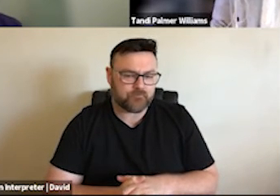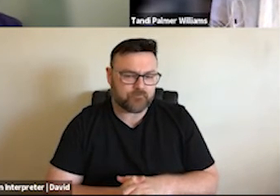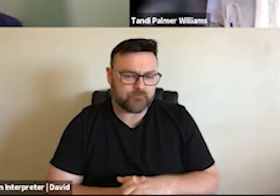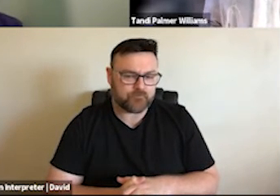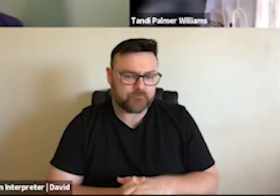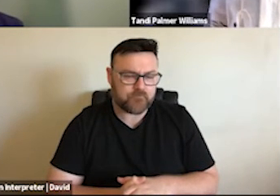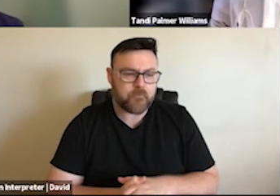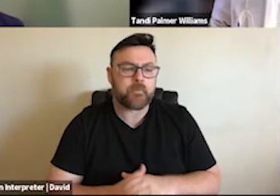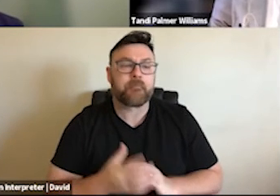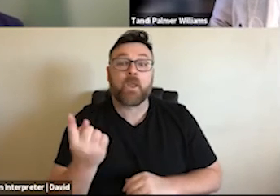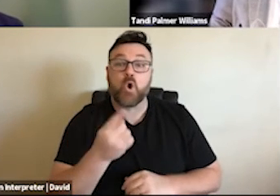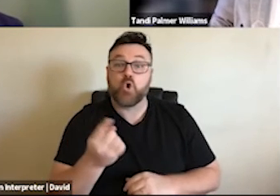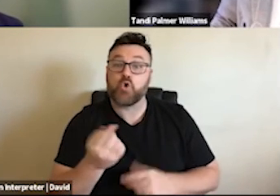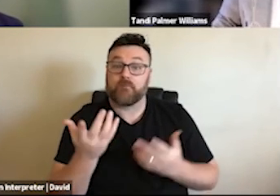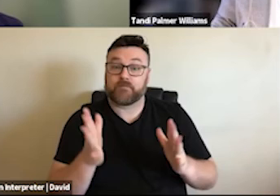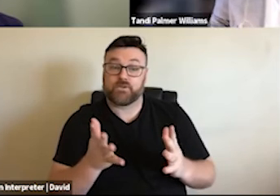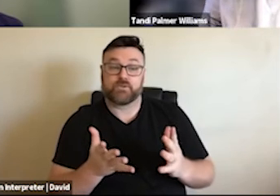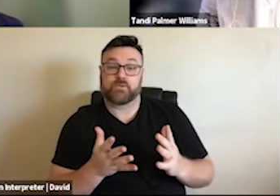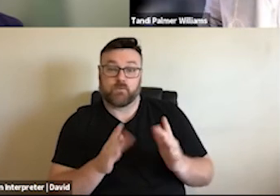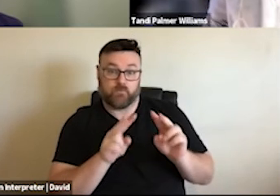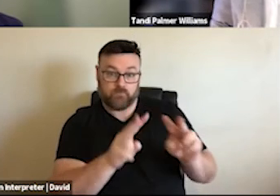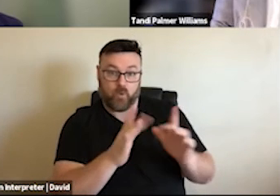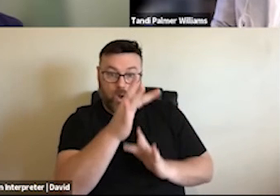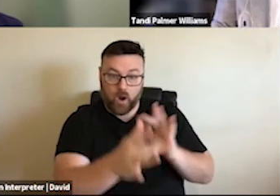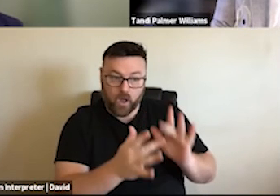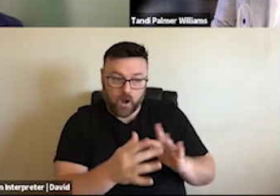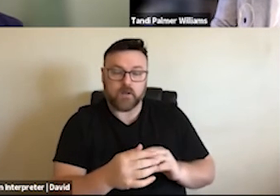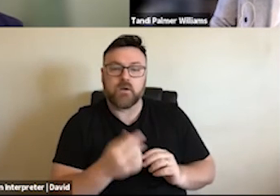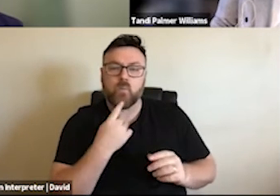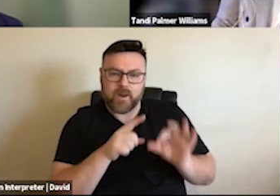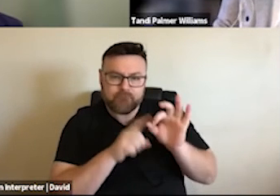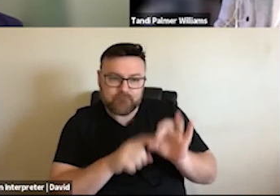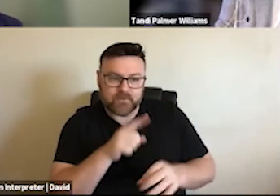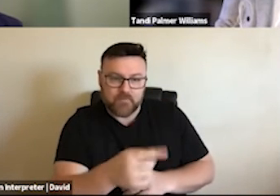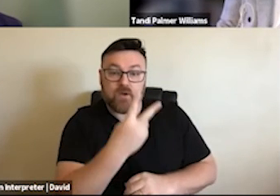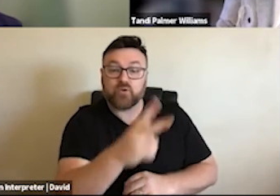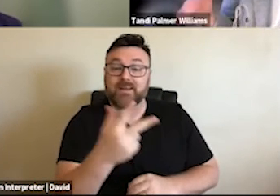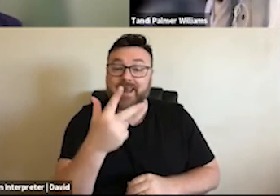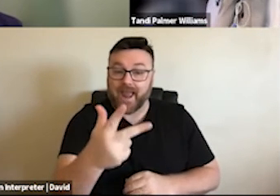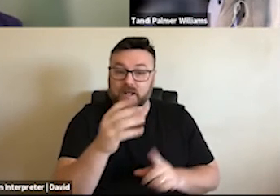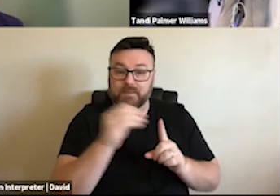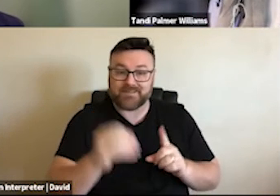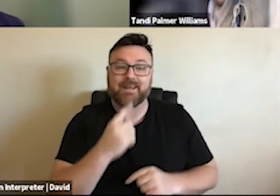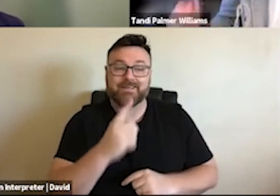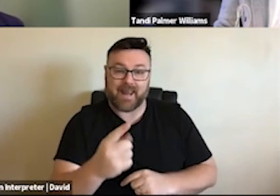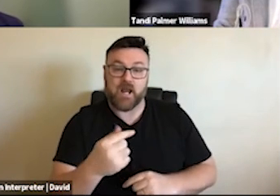a digital arts experience, 28% said that they accessed it from home with other members of their household.